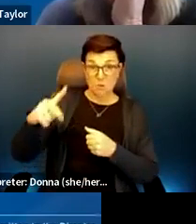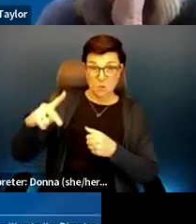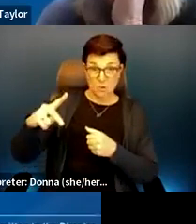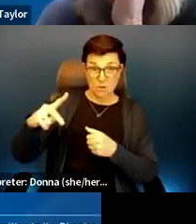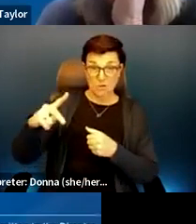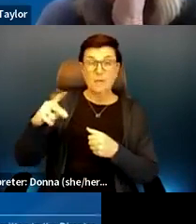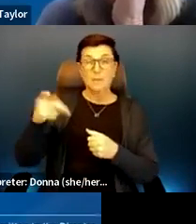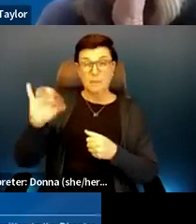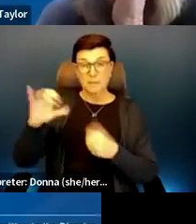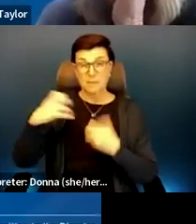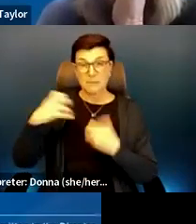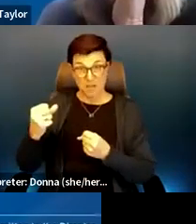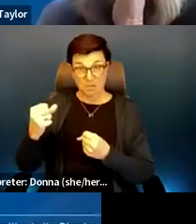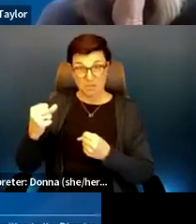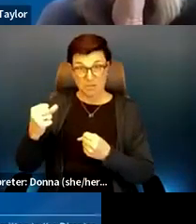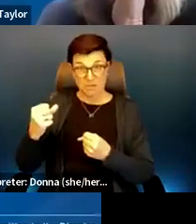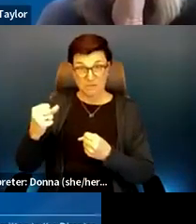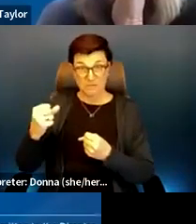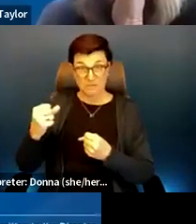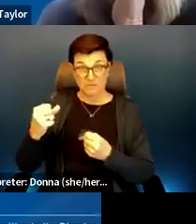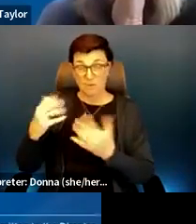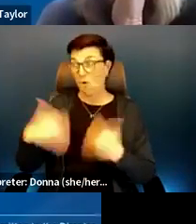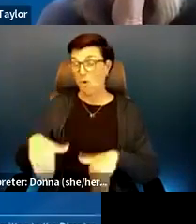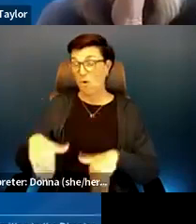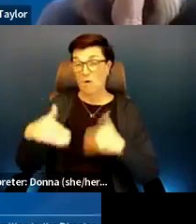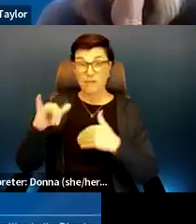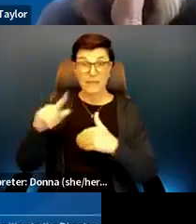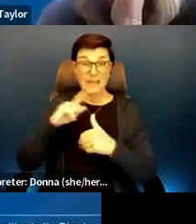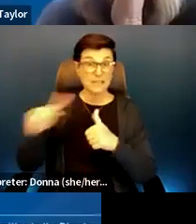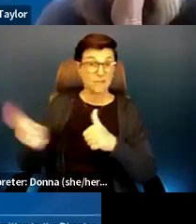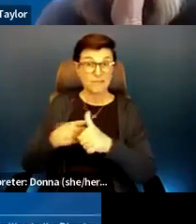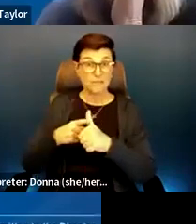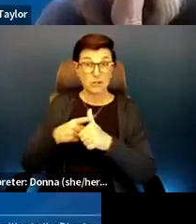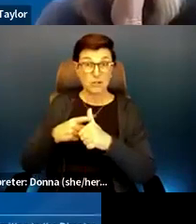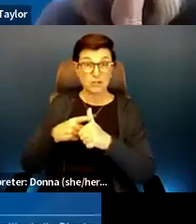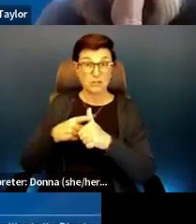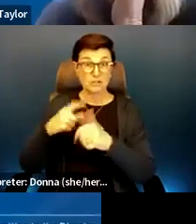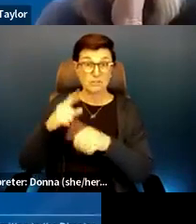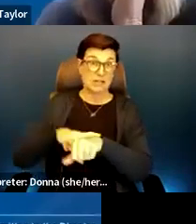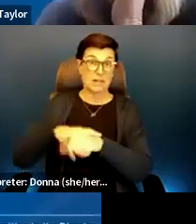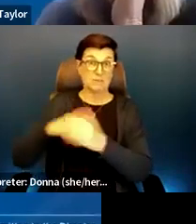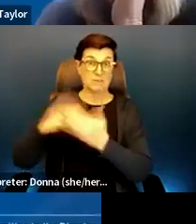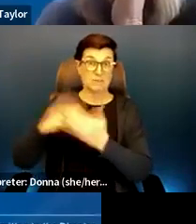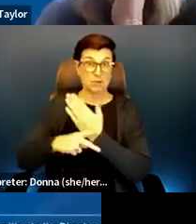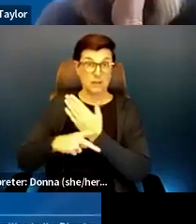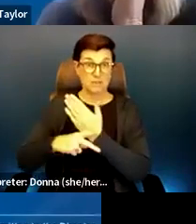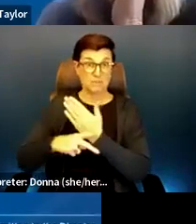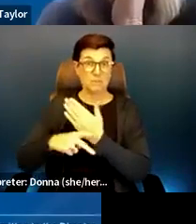This is a program that is funded through the American Rescue Plan